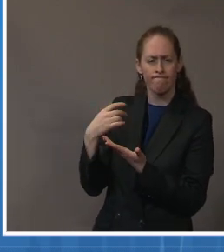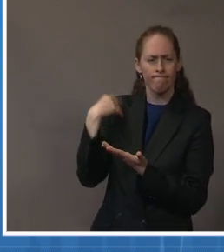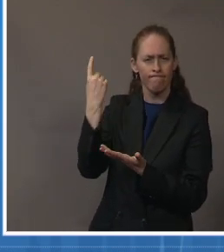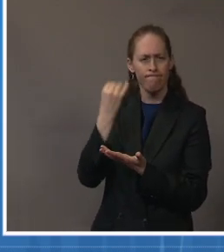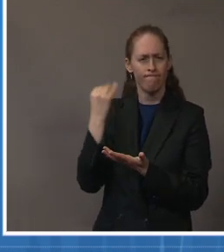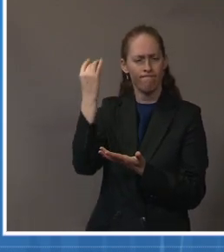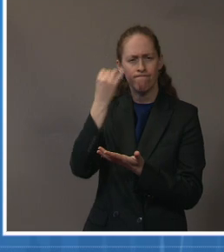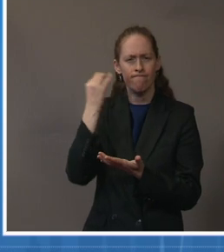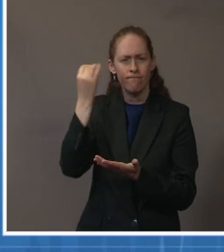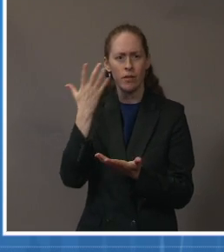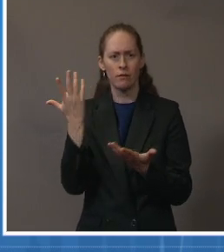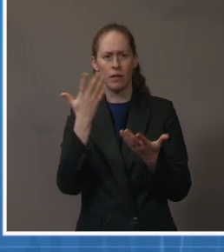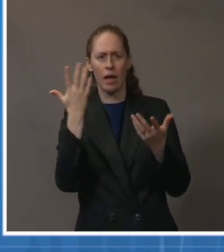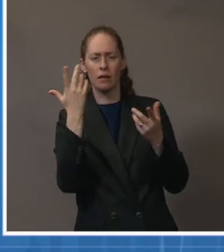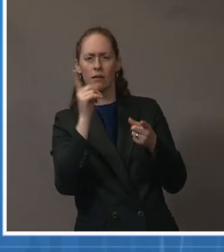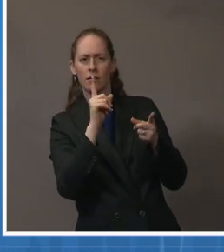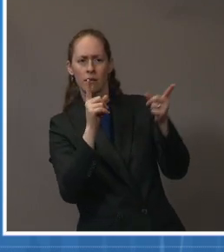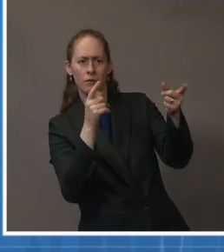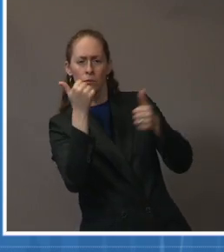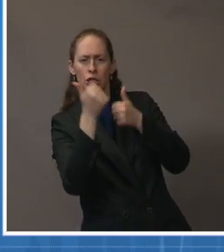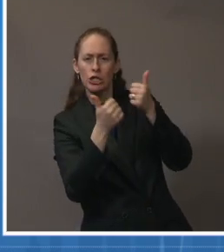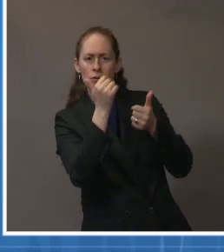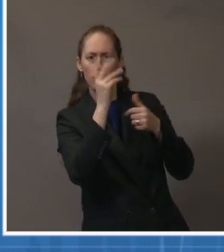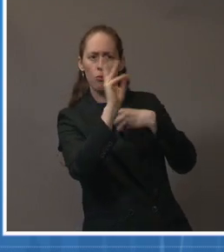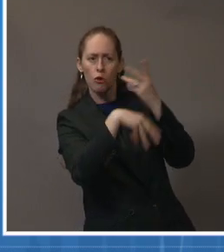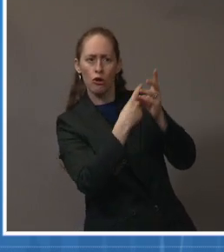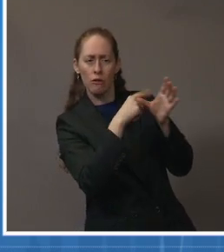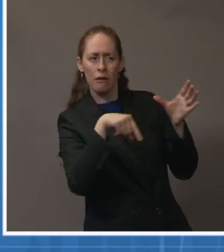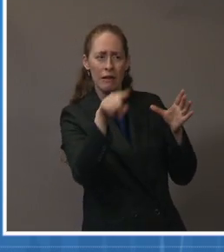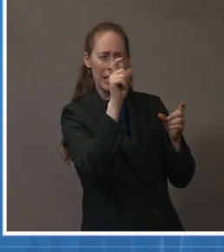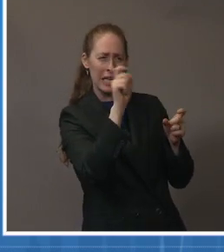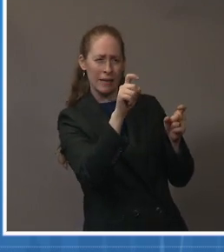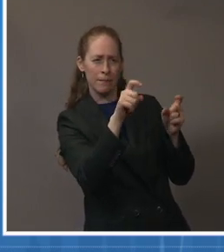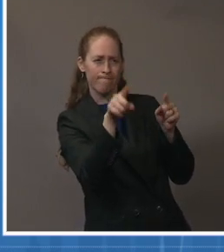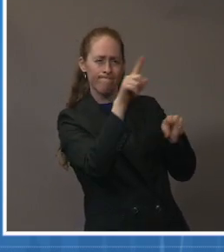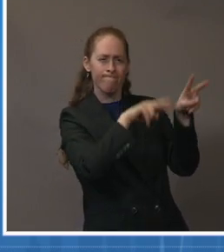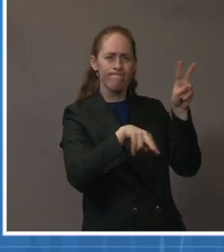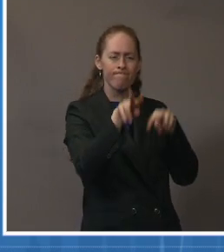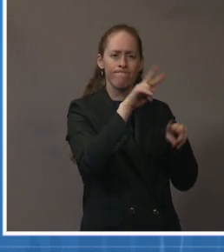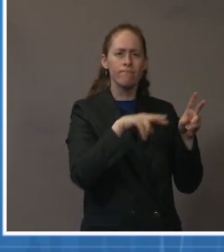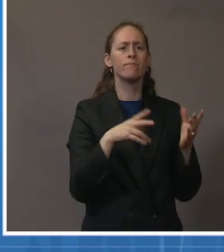responding to surges and other specific urgent situations and public health needs,